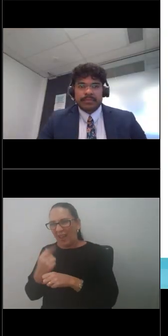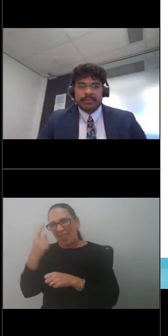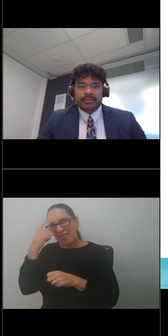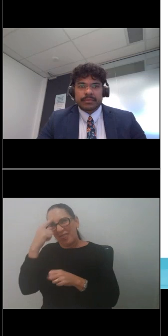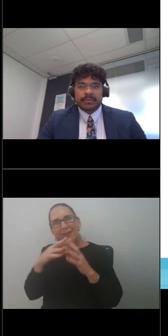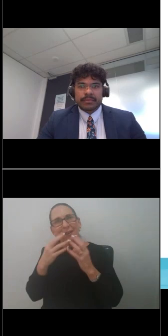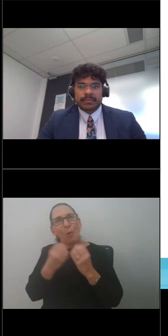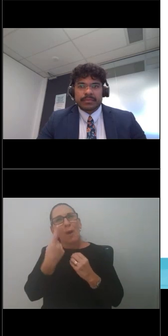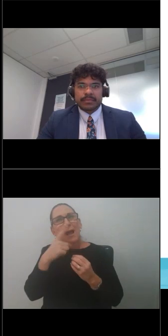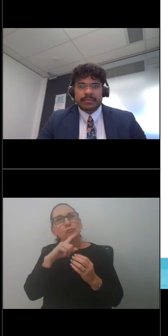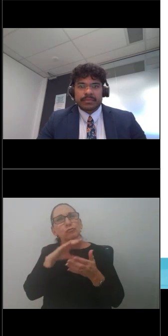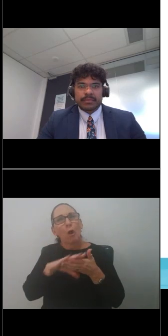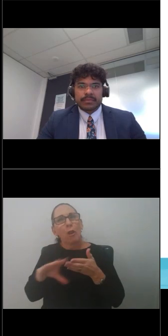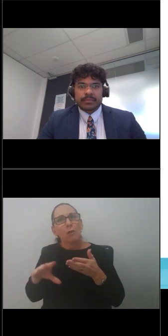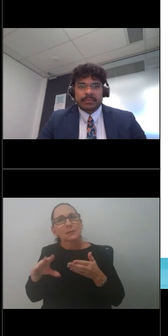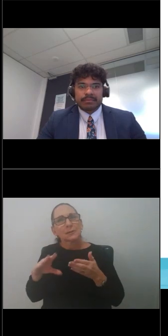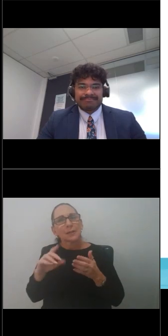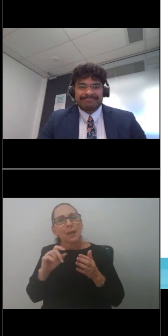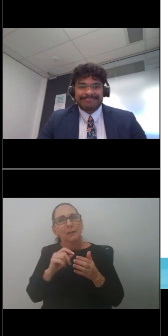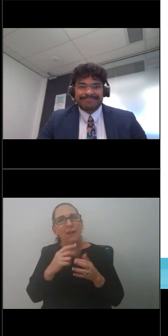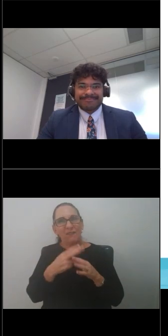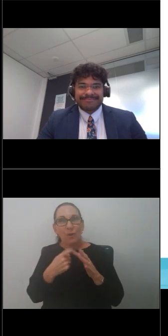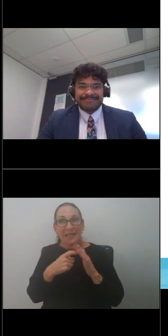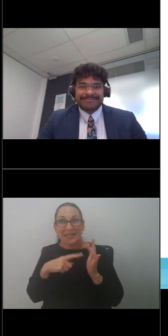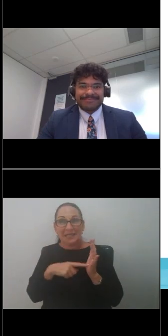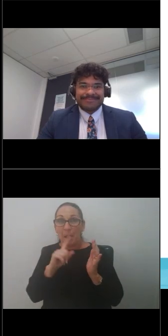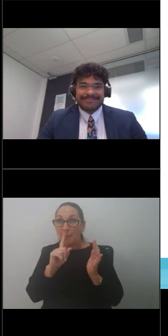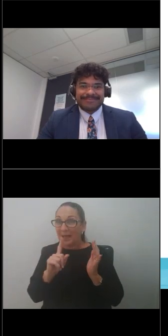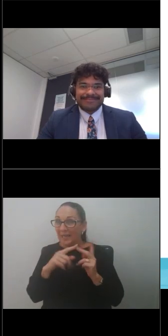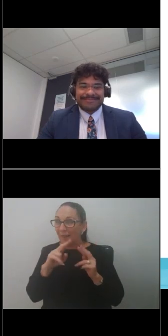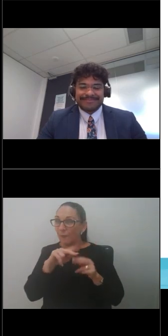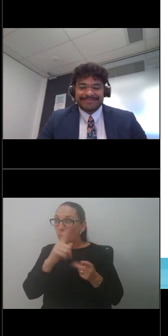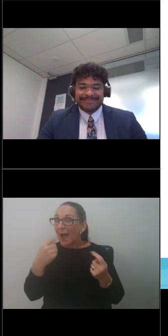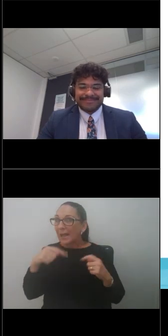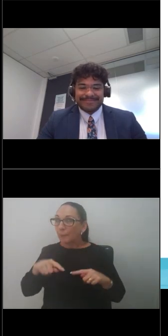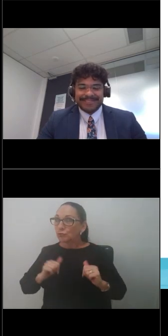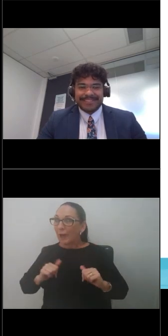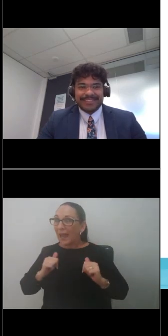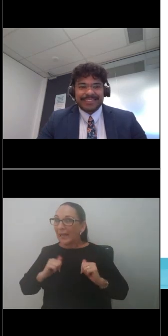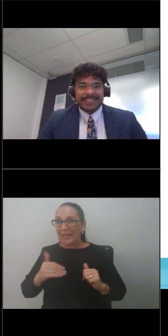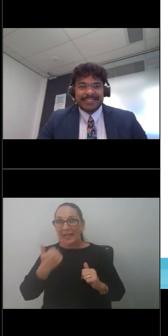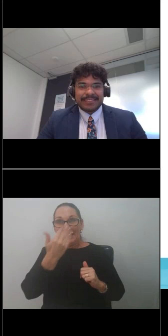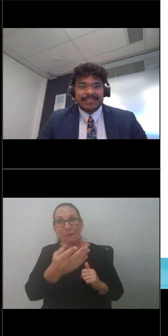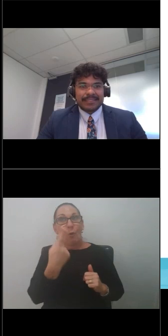but come to training and you get one free kit for organization but you can opt to reorder just the